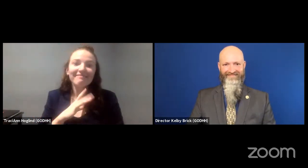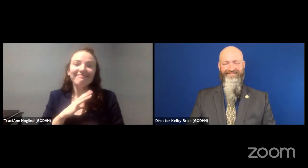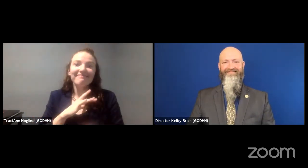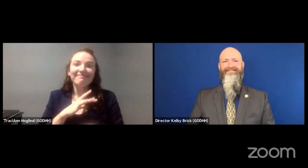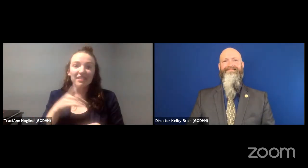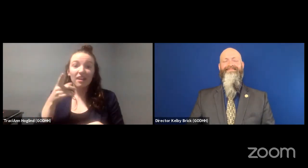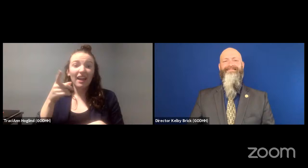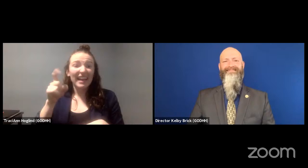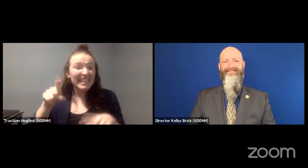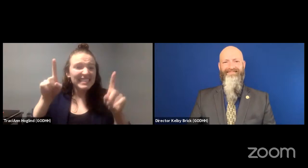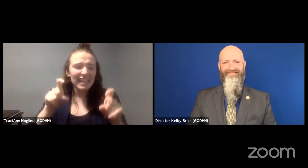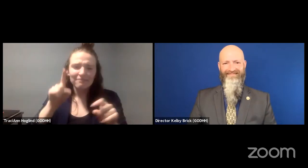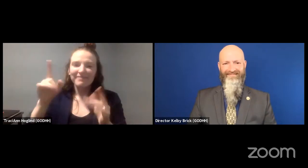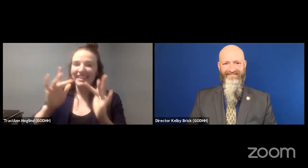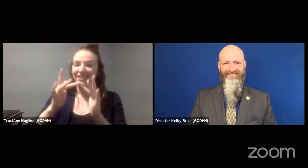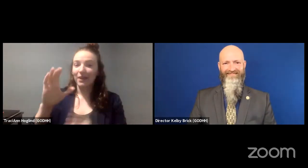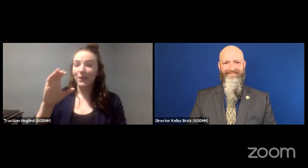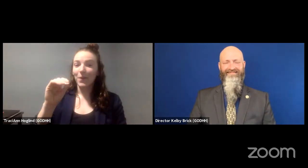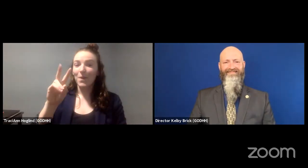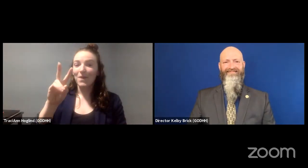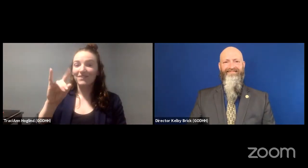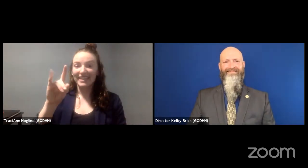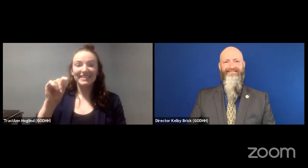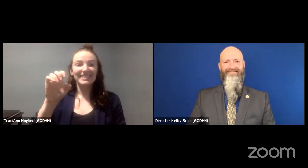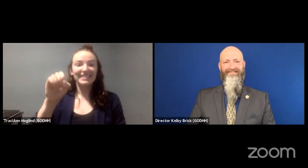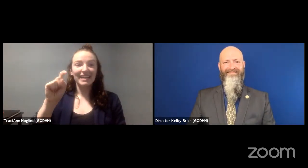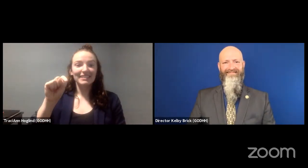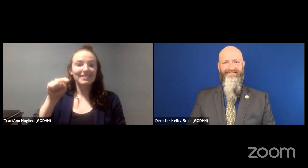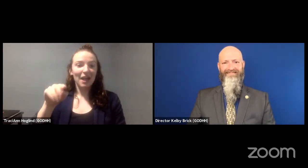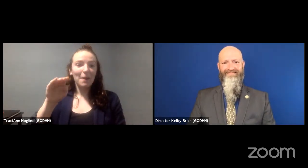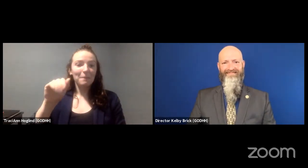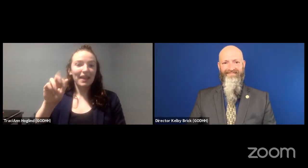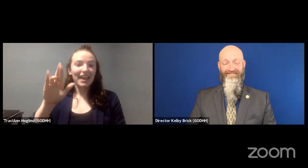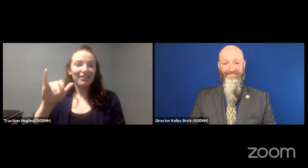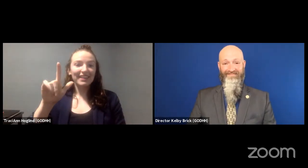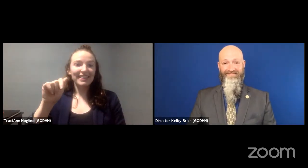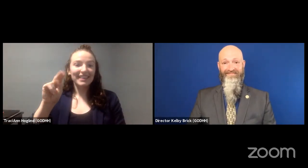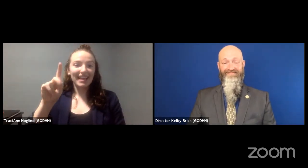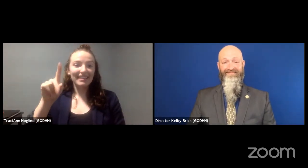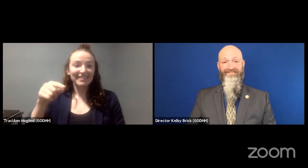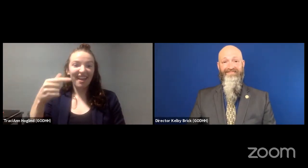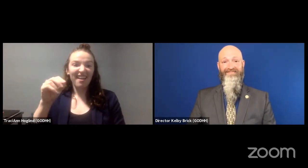videos ready, and the website for Department of Health, there's interpretation available